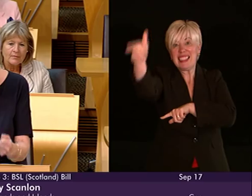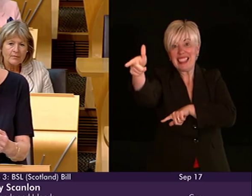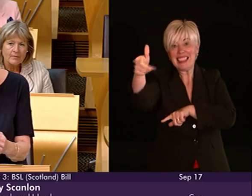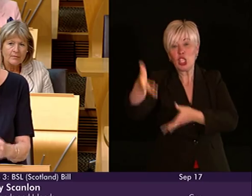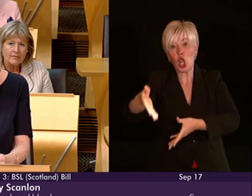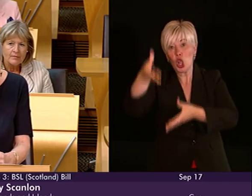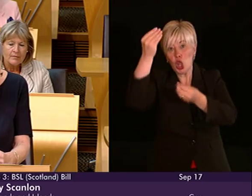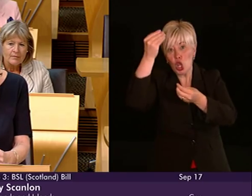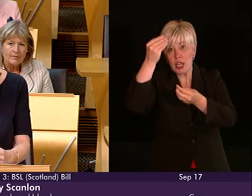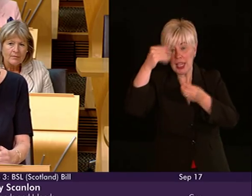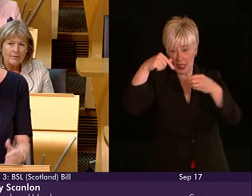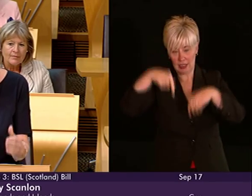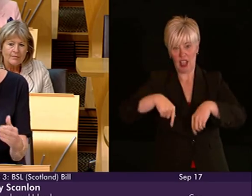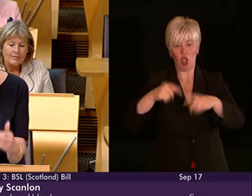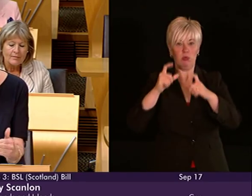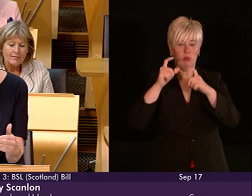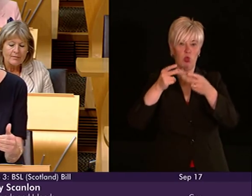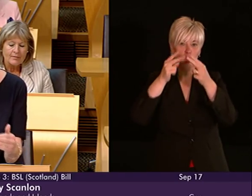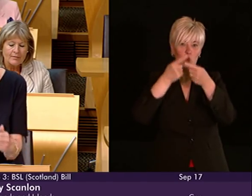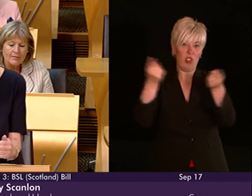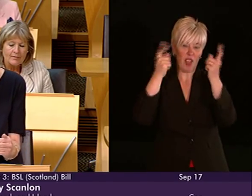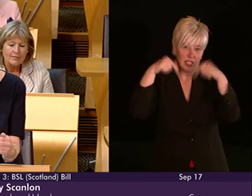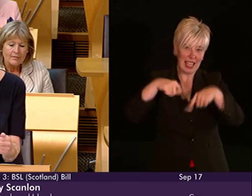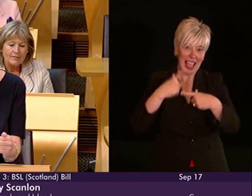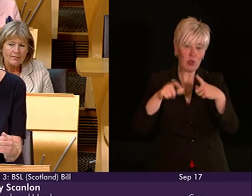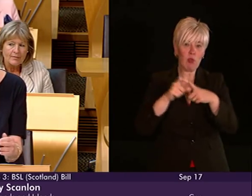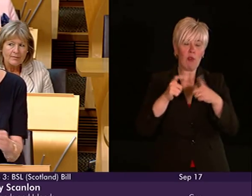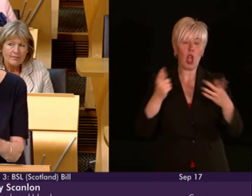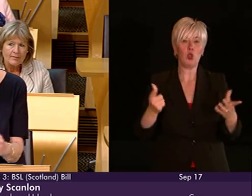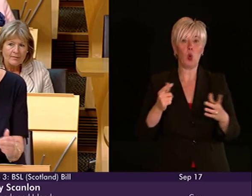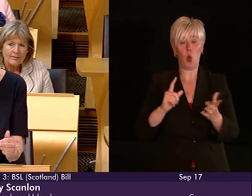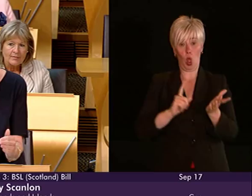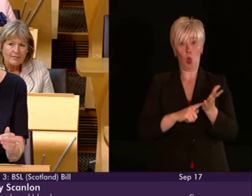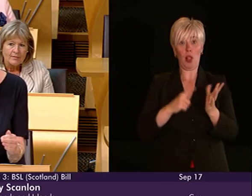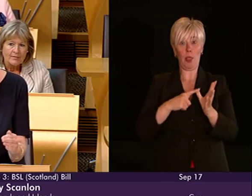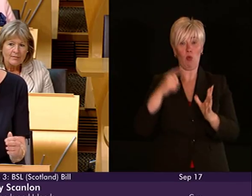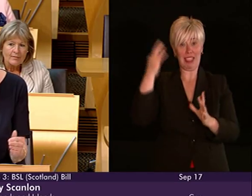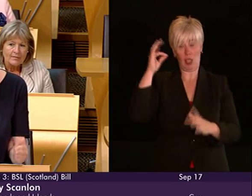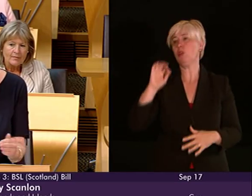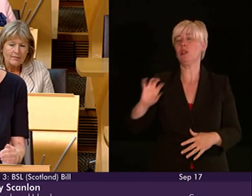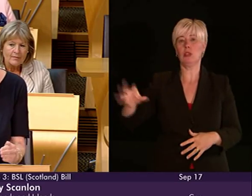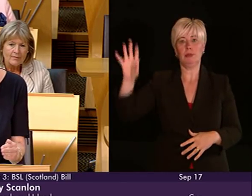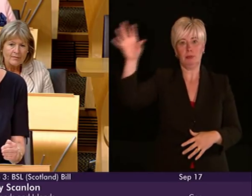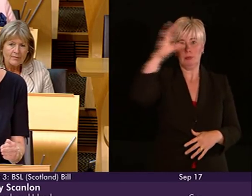House in Edinburgh. I understand that most local authorities will fund around 85 per